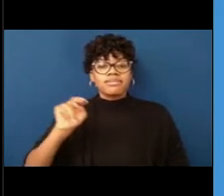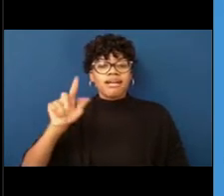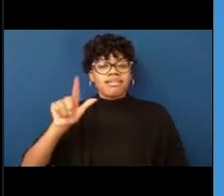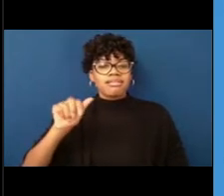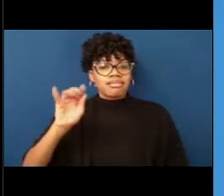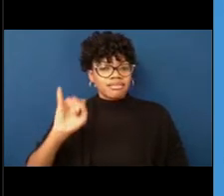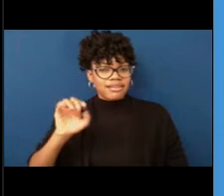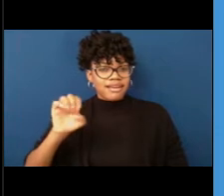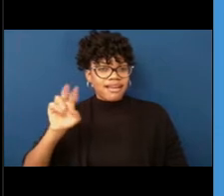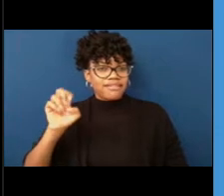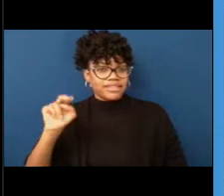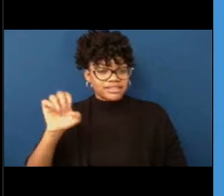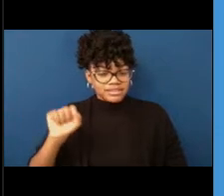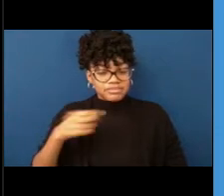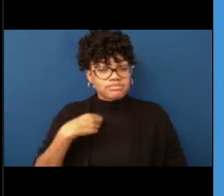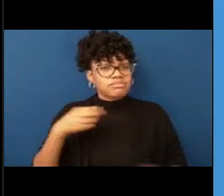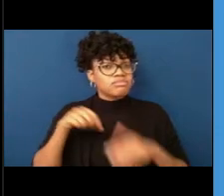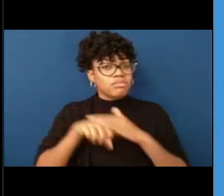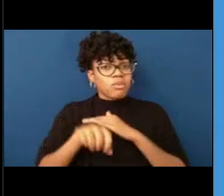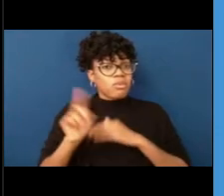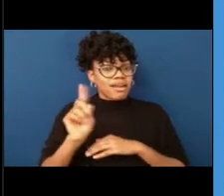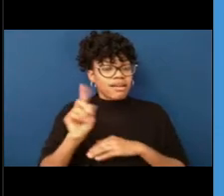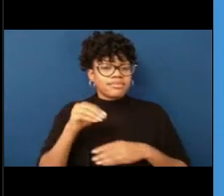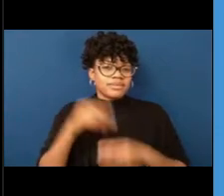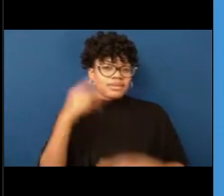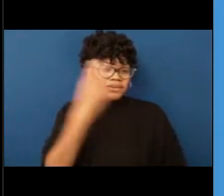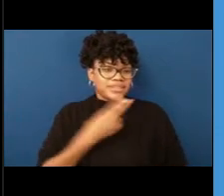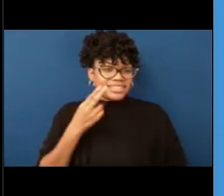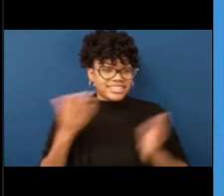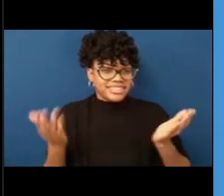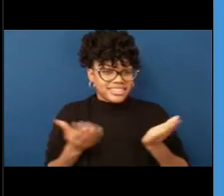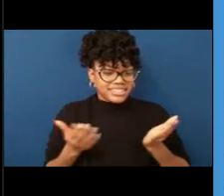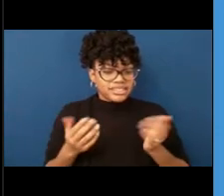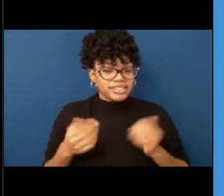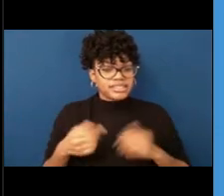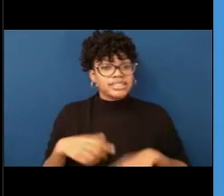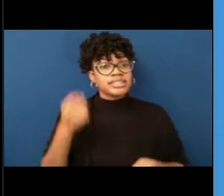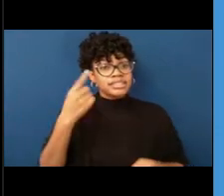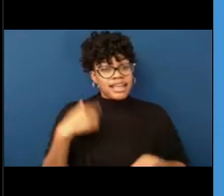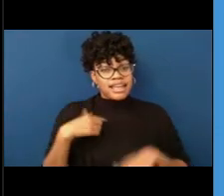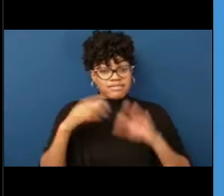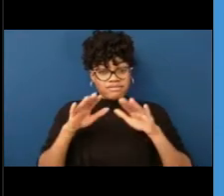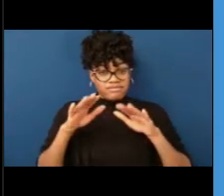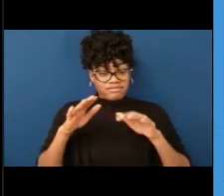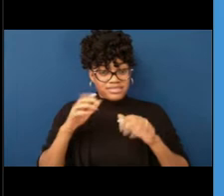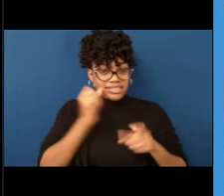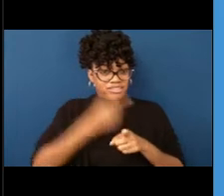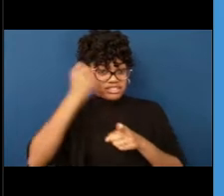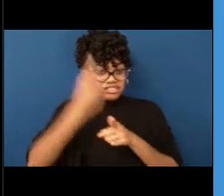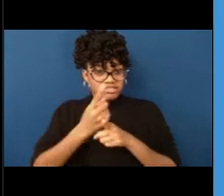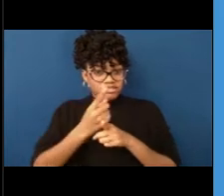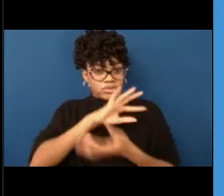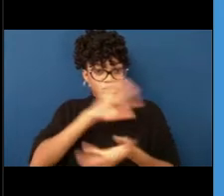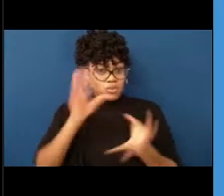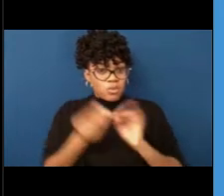I am one of 11... I'm number 11 of 12 children, if you can believe that.